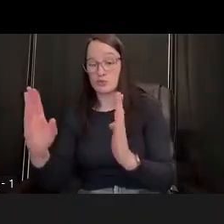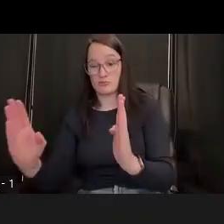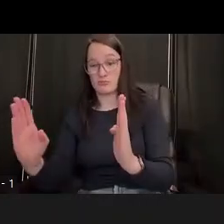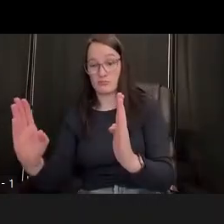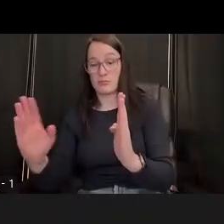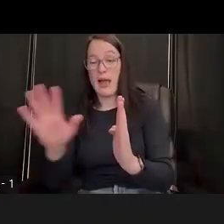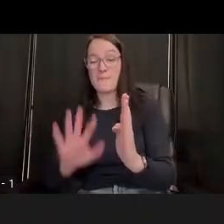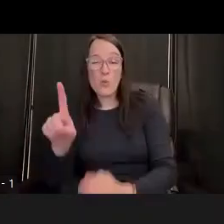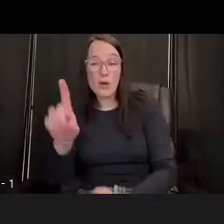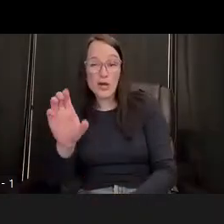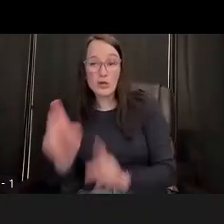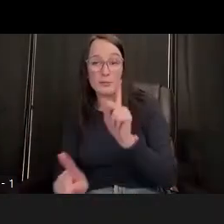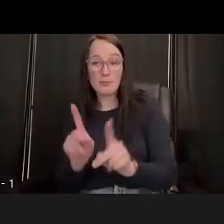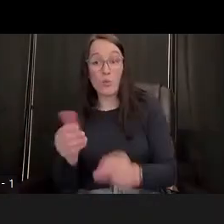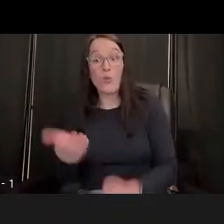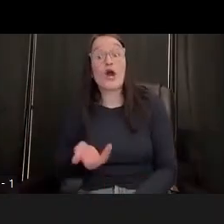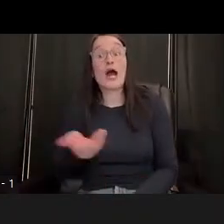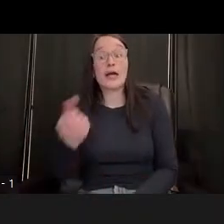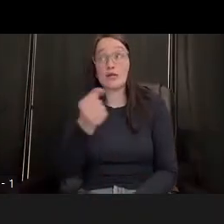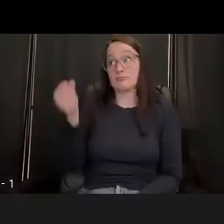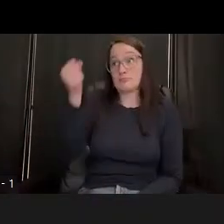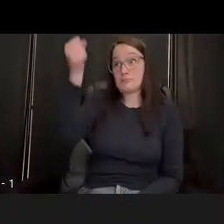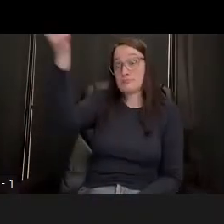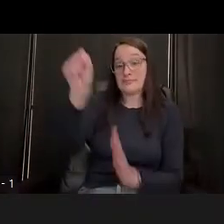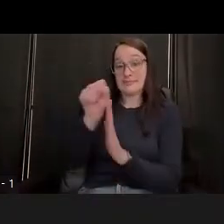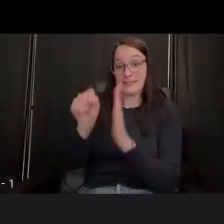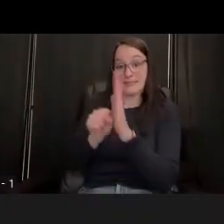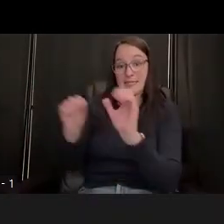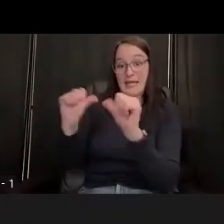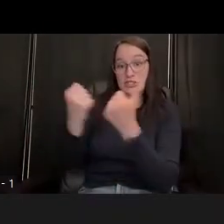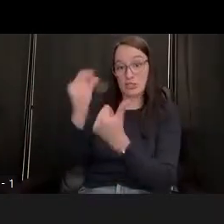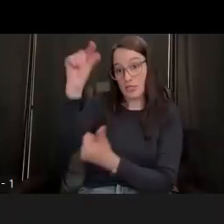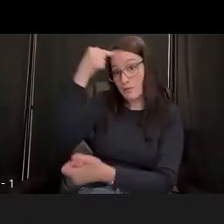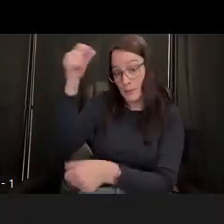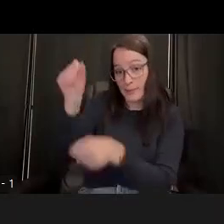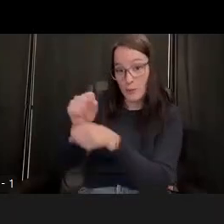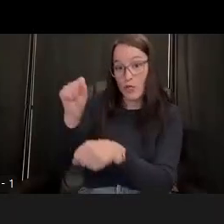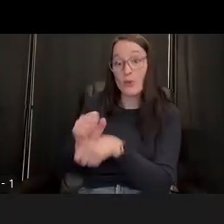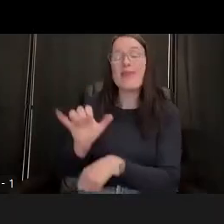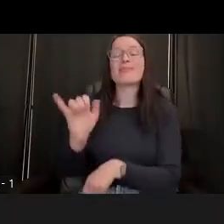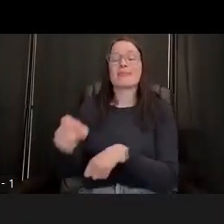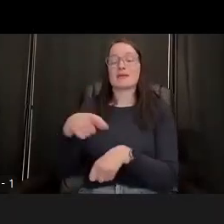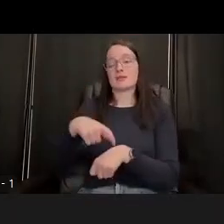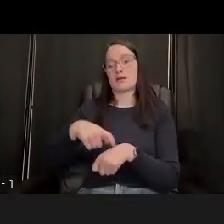into state agencies. And this incidentally was the point at which I began working on thinking